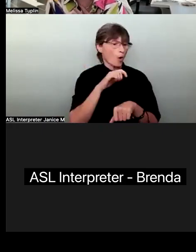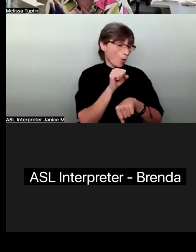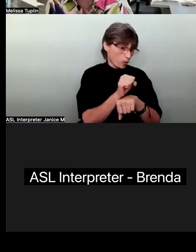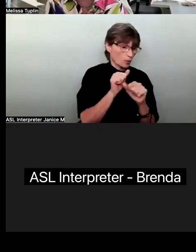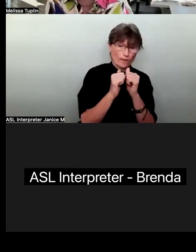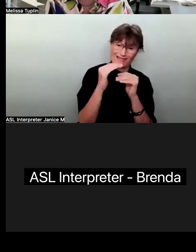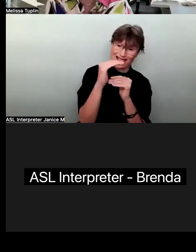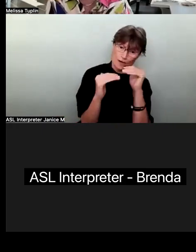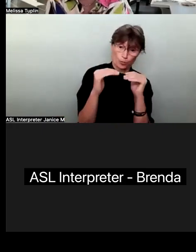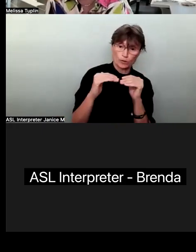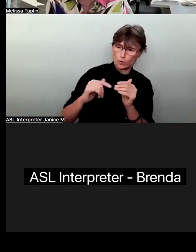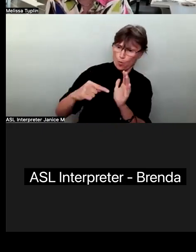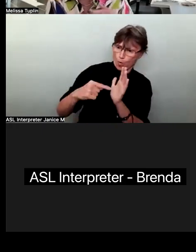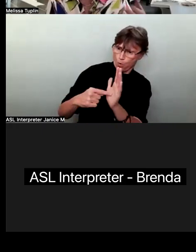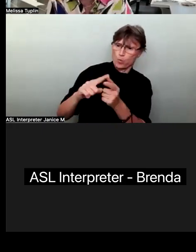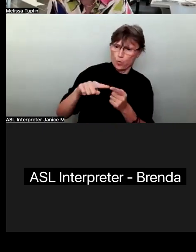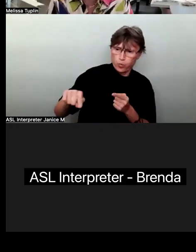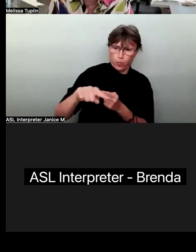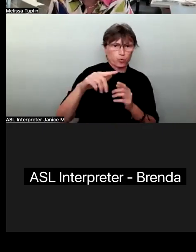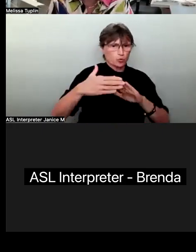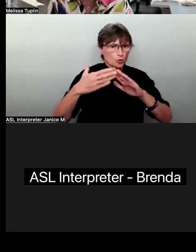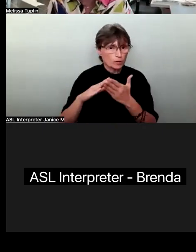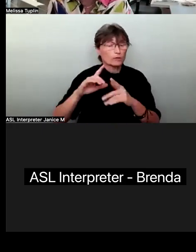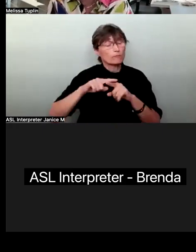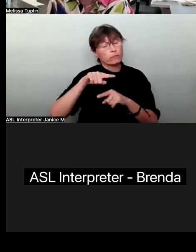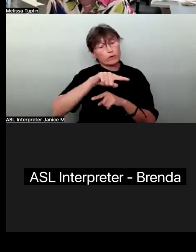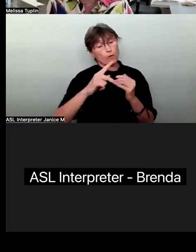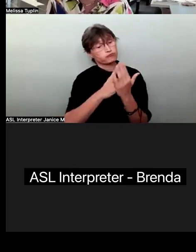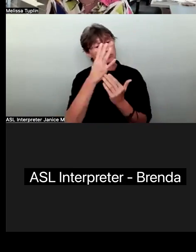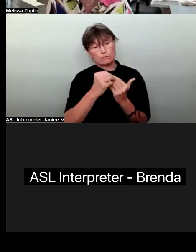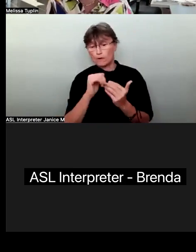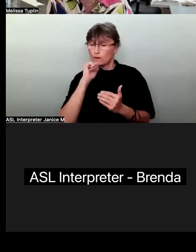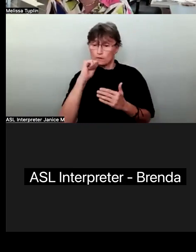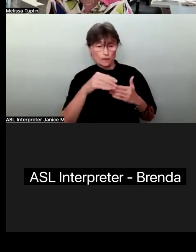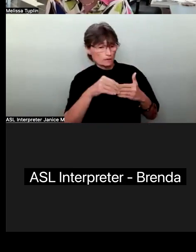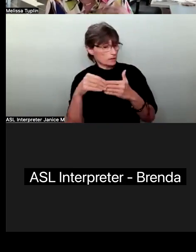communities whose programs are not led and designed by members of those communities